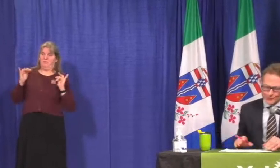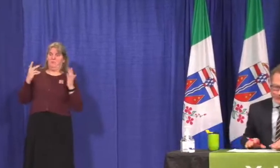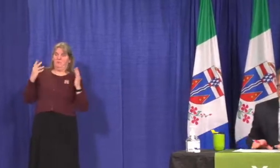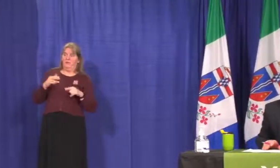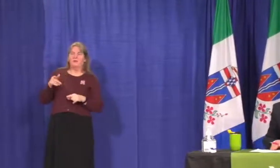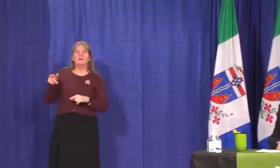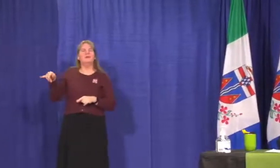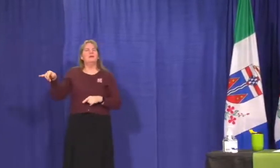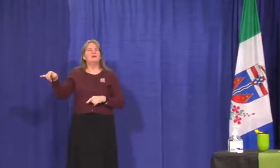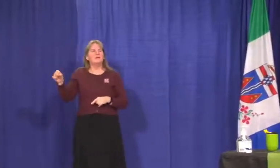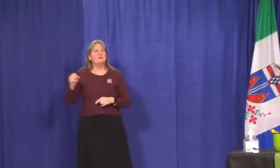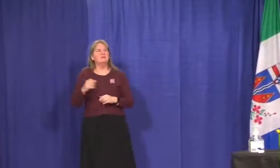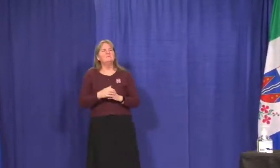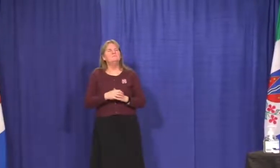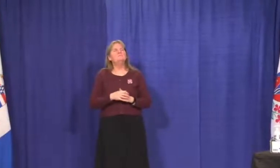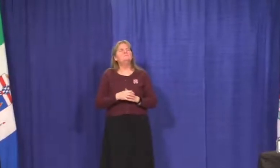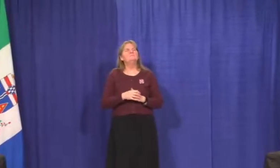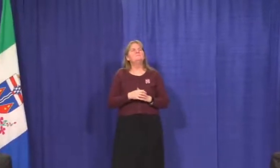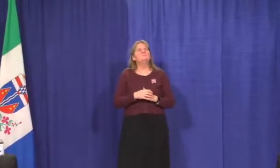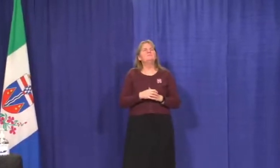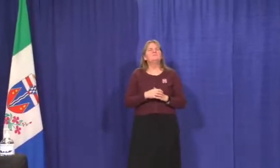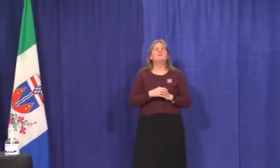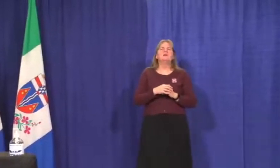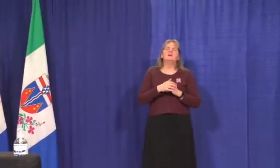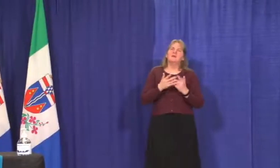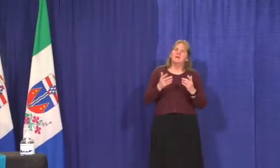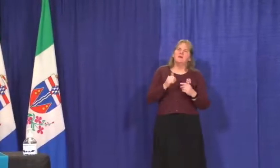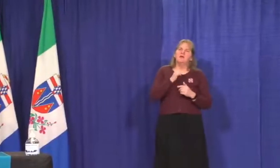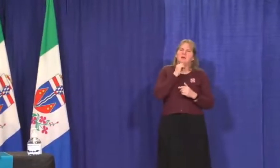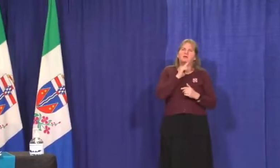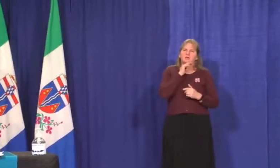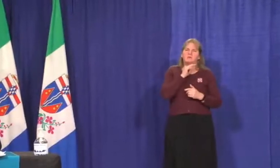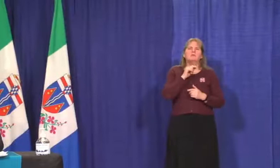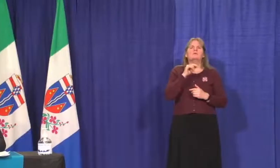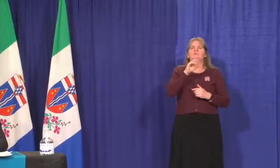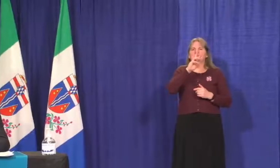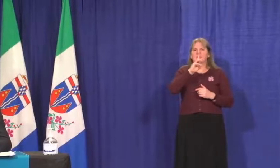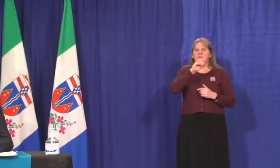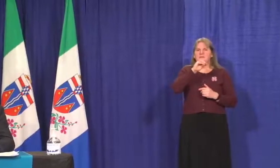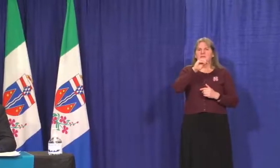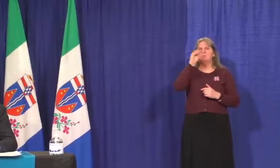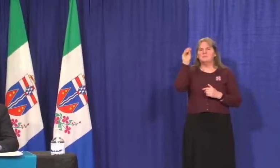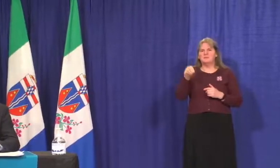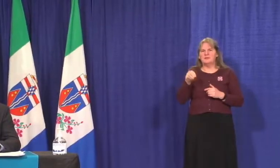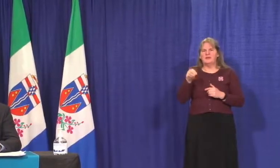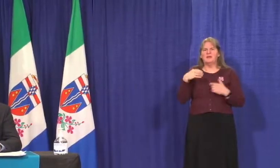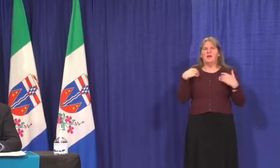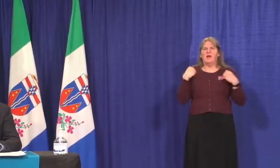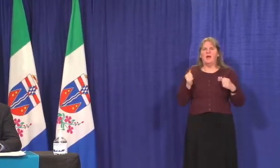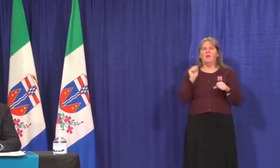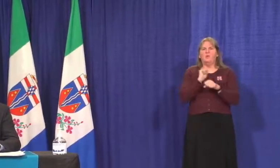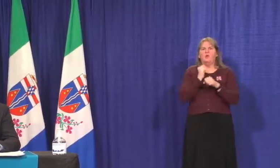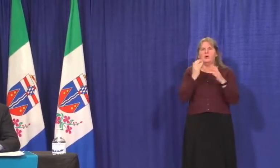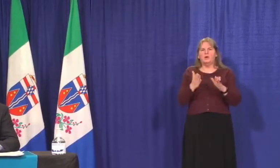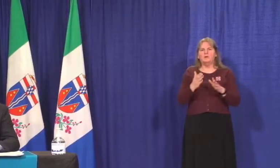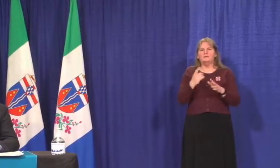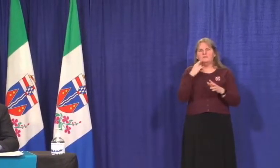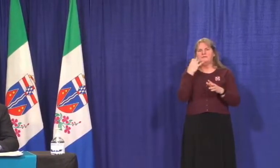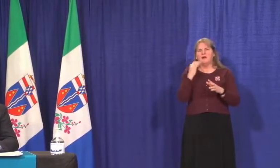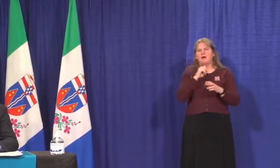simply not true that 60 percent of continuing care workers were off the job. That is air responsible to